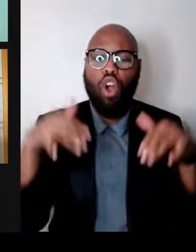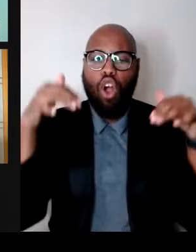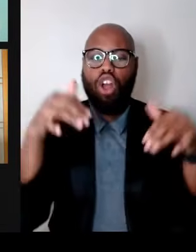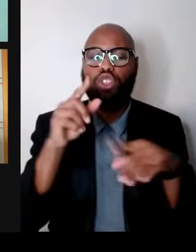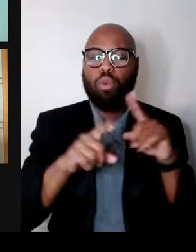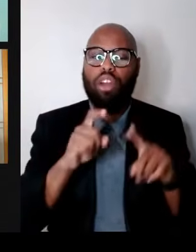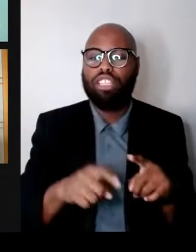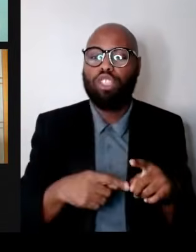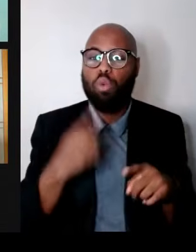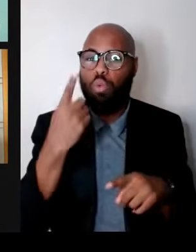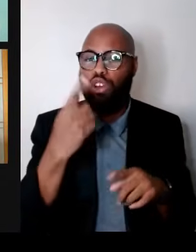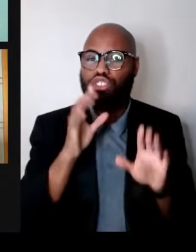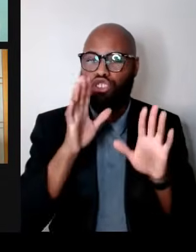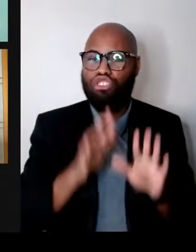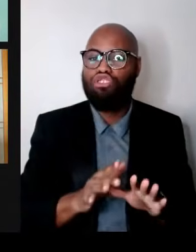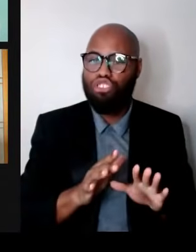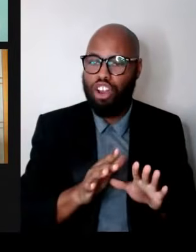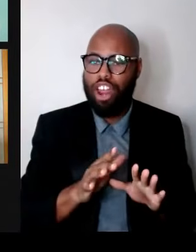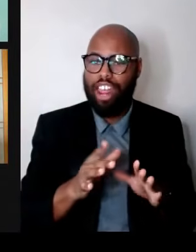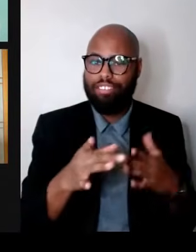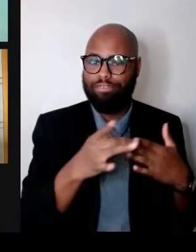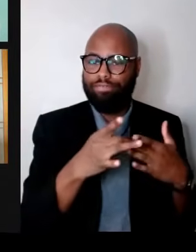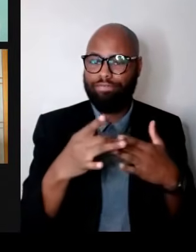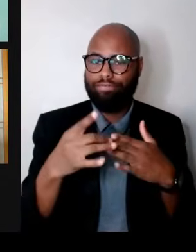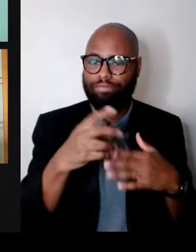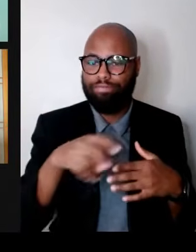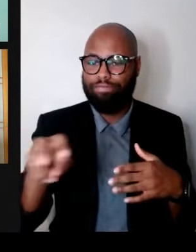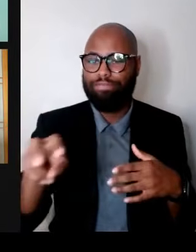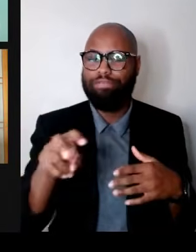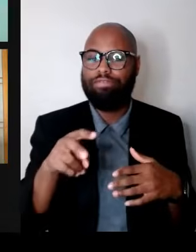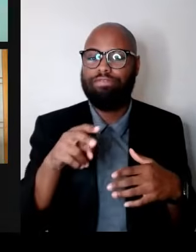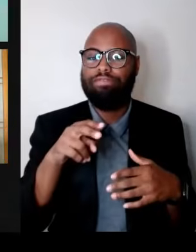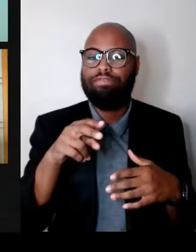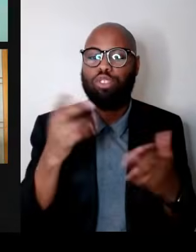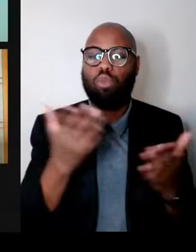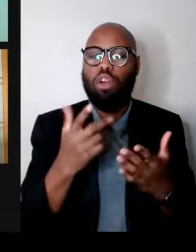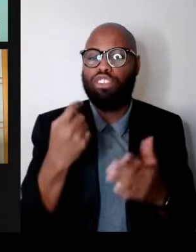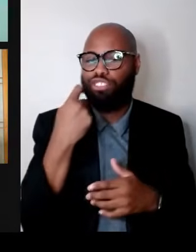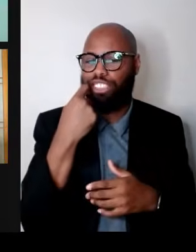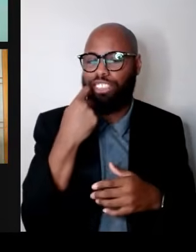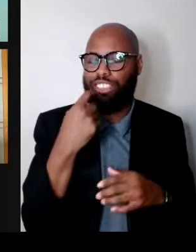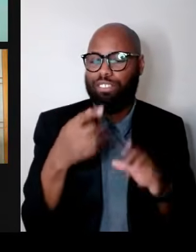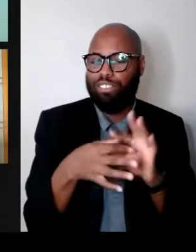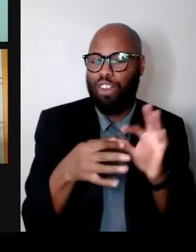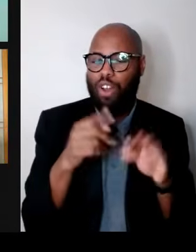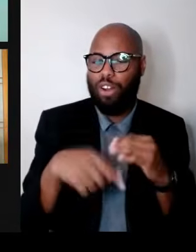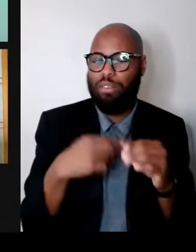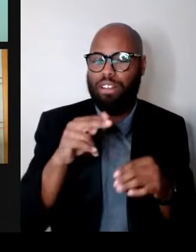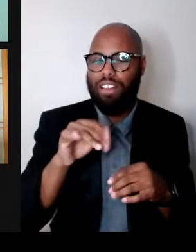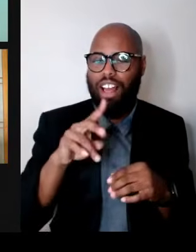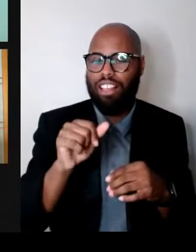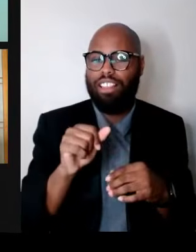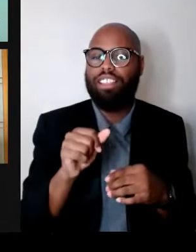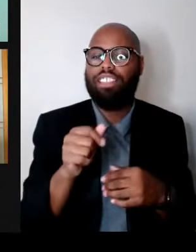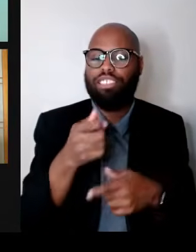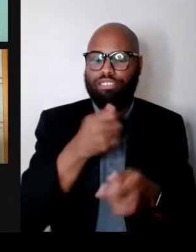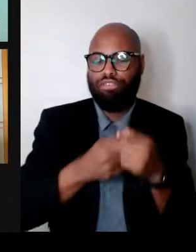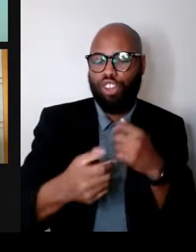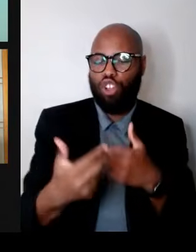from what you were just saying about the community that calls you in rather than calls you out. Here's an audience question.